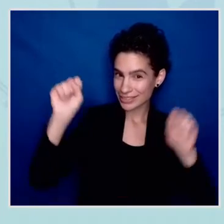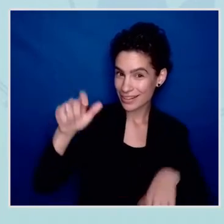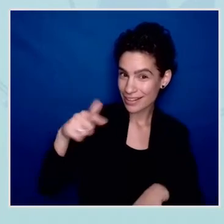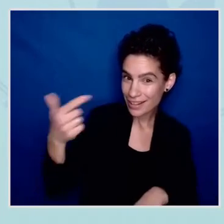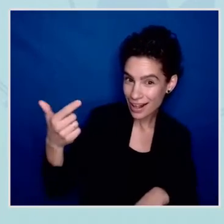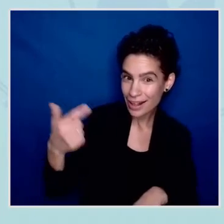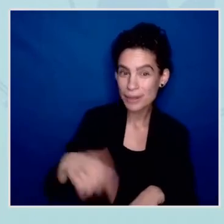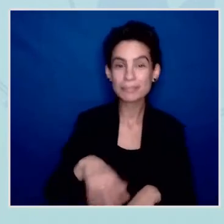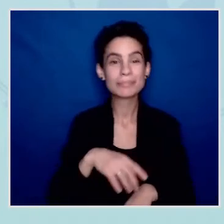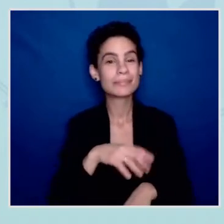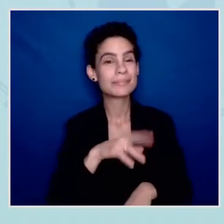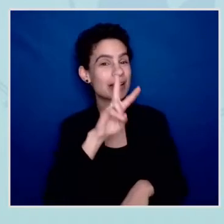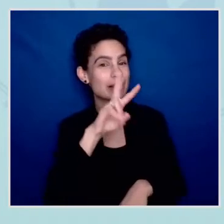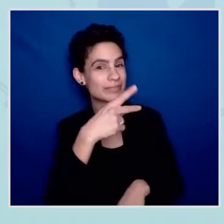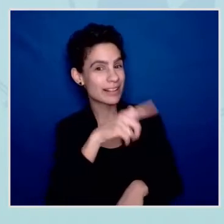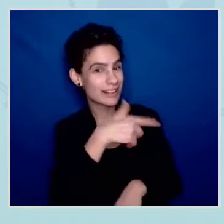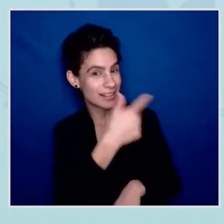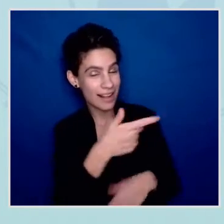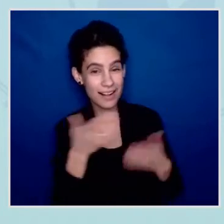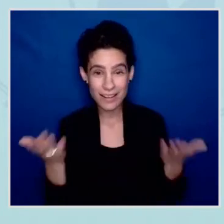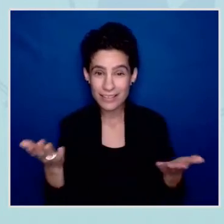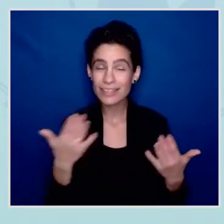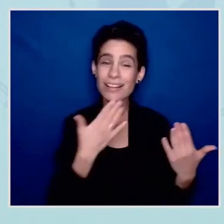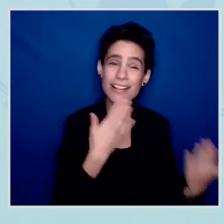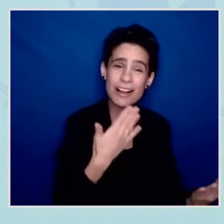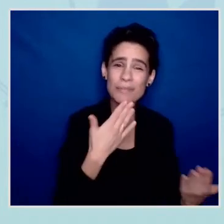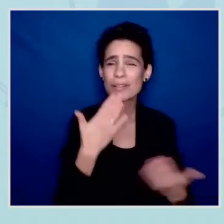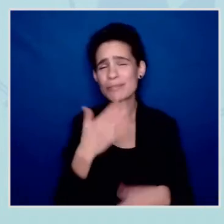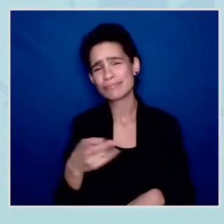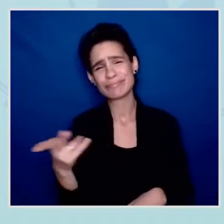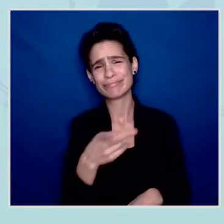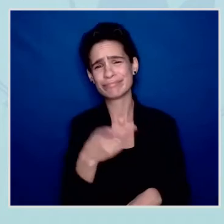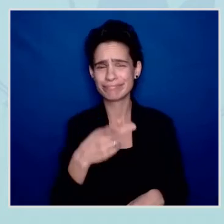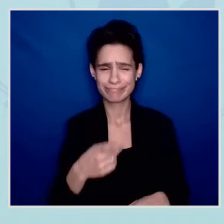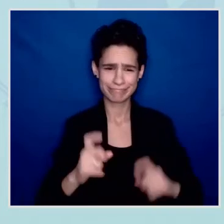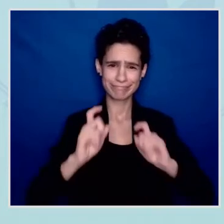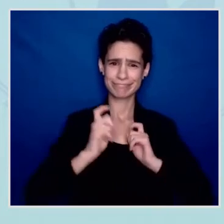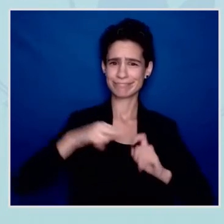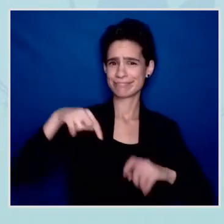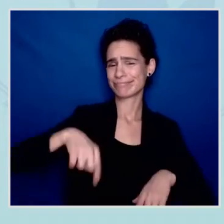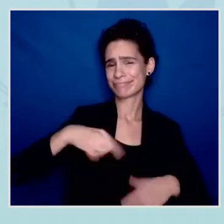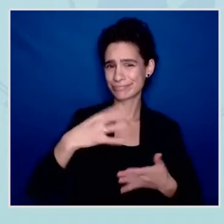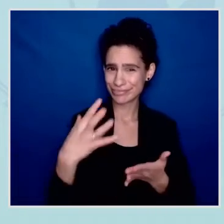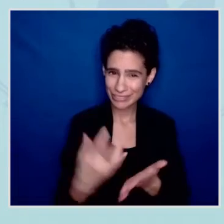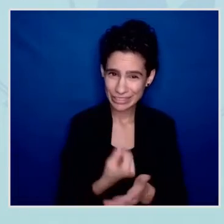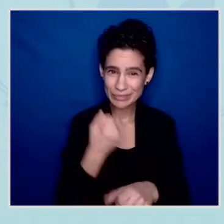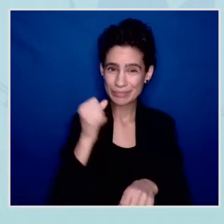THANK YOU, GOOD AFTERNOON.